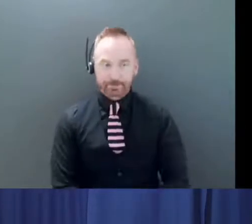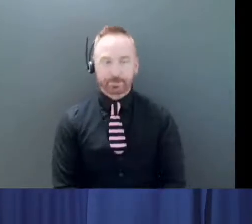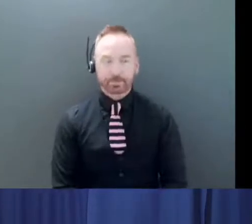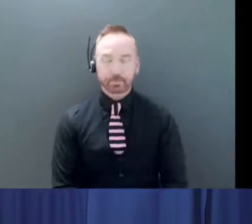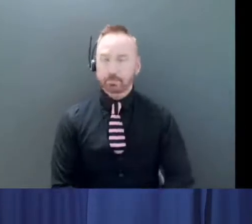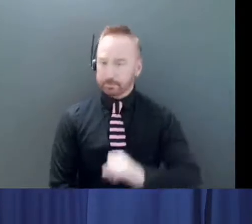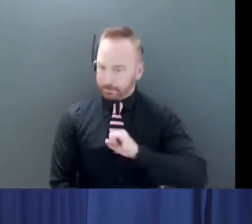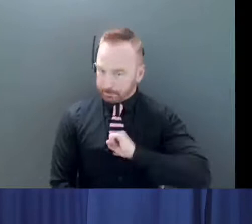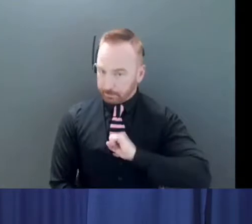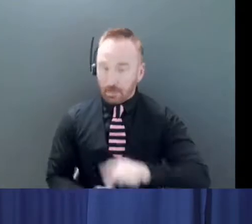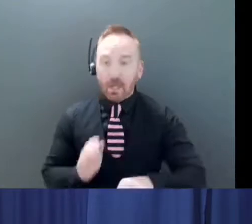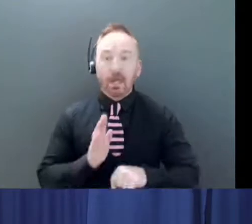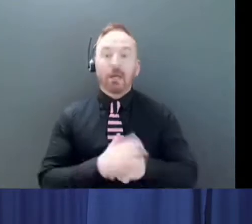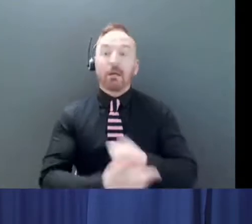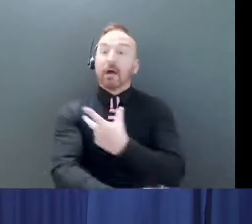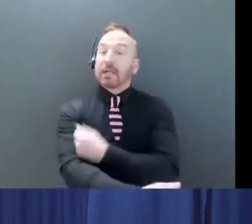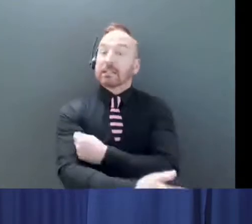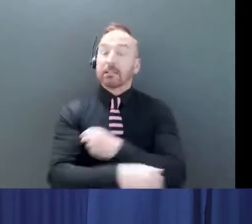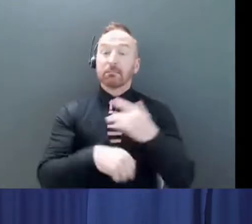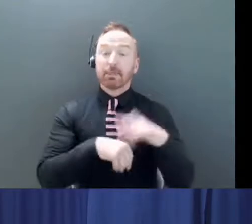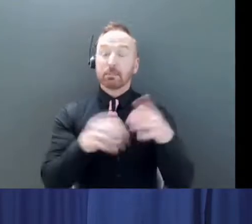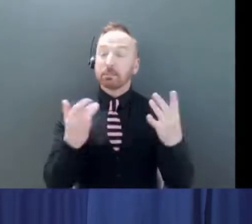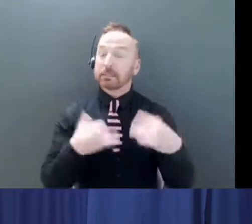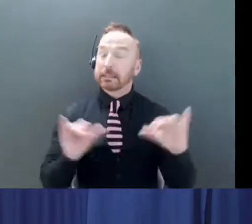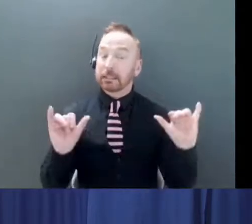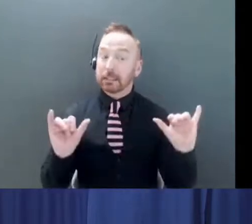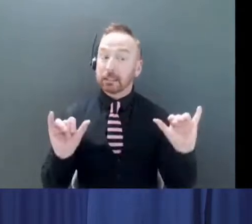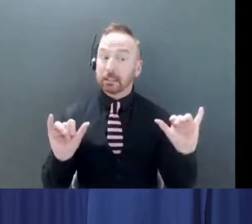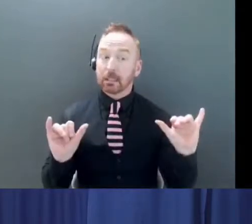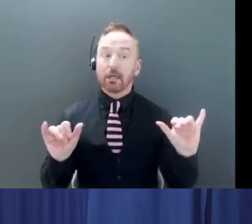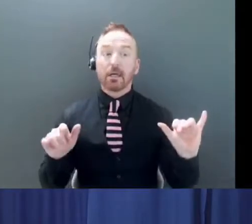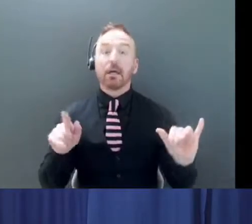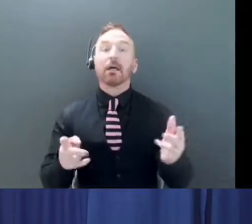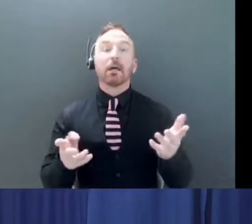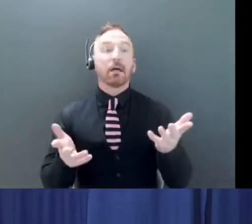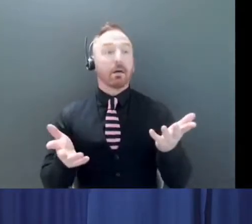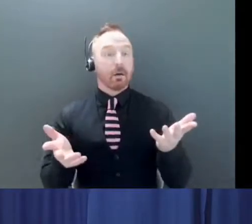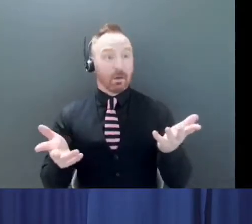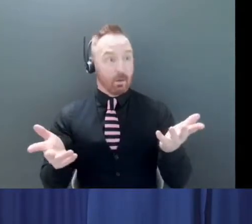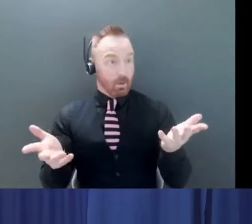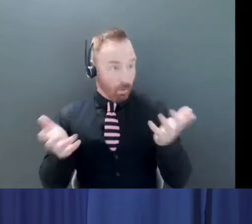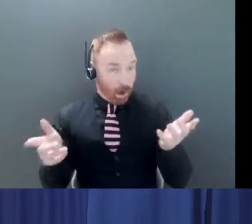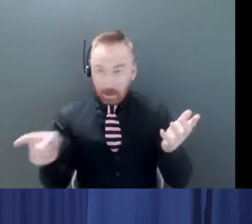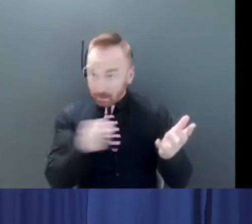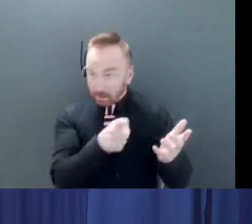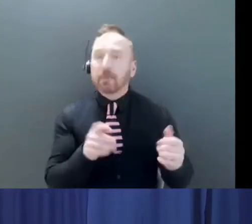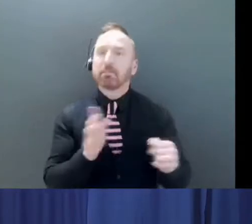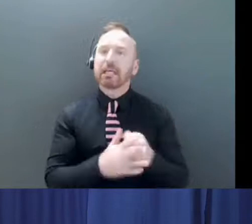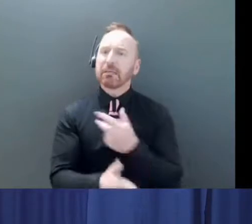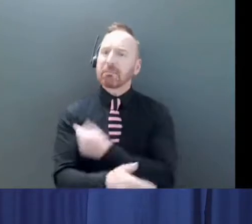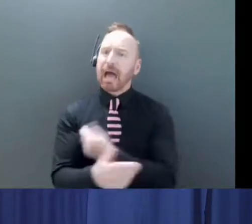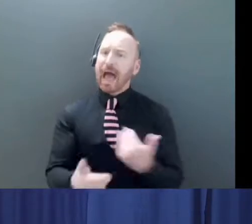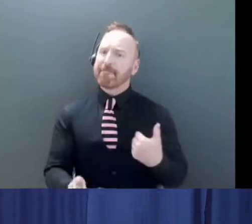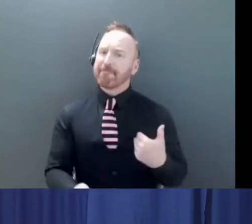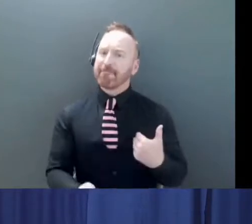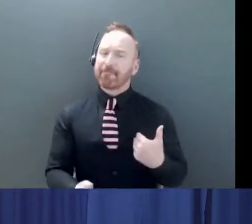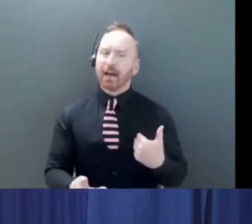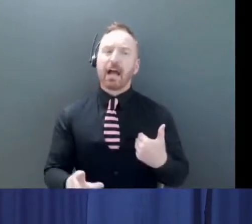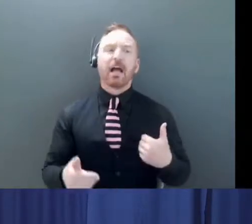available, and we have enough for everyone that wants one. The mobile clinics are touring the communities again.